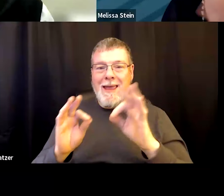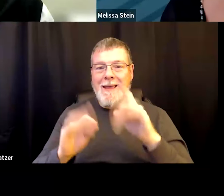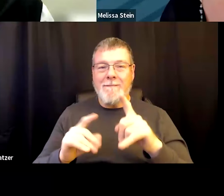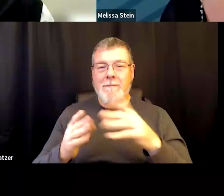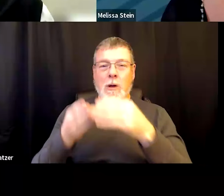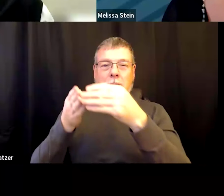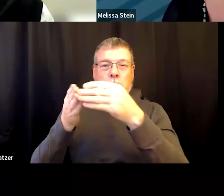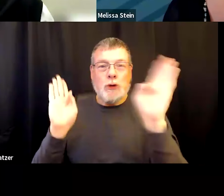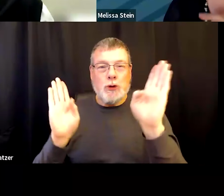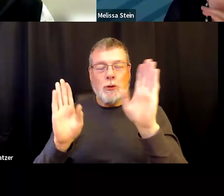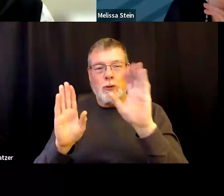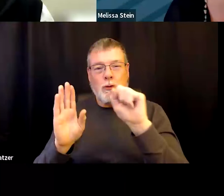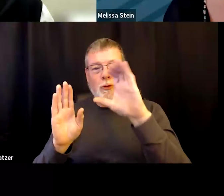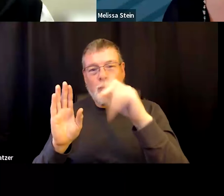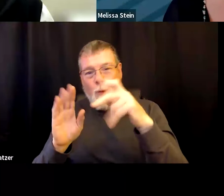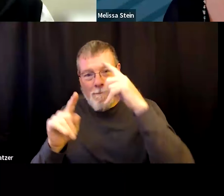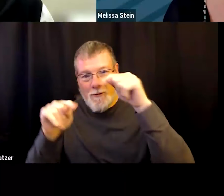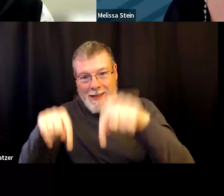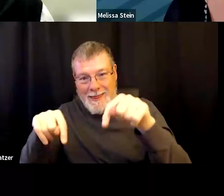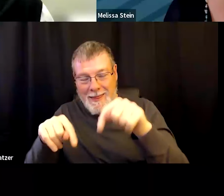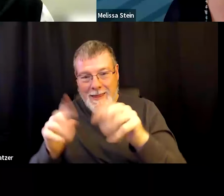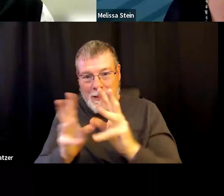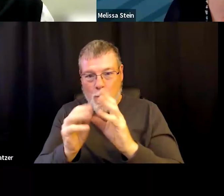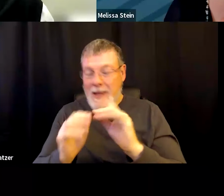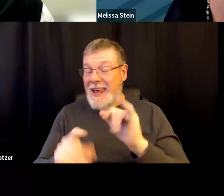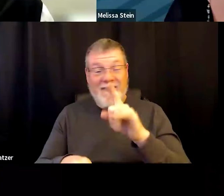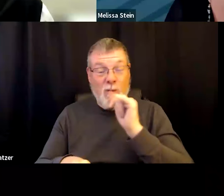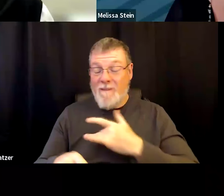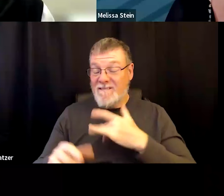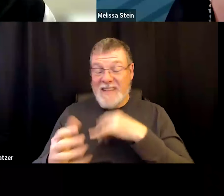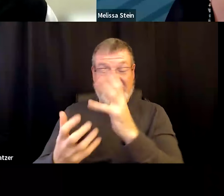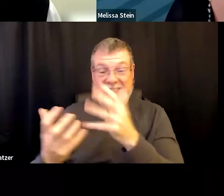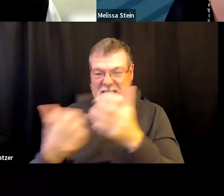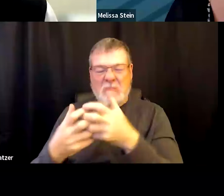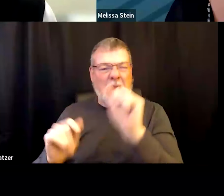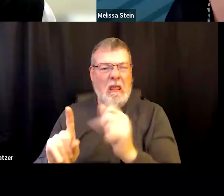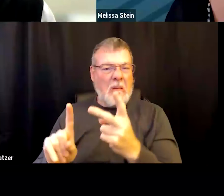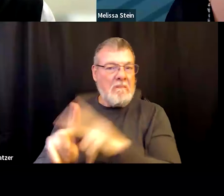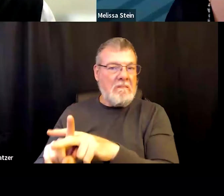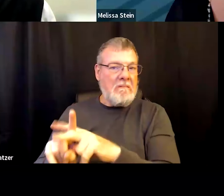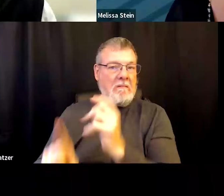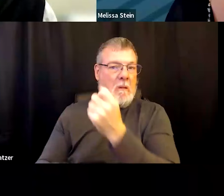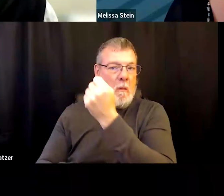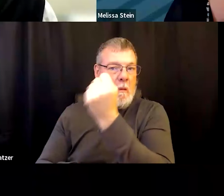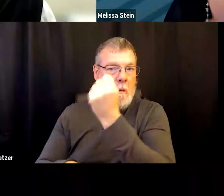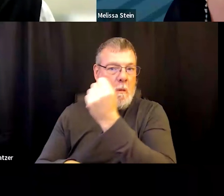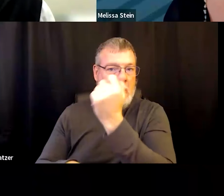of this webinar, so if you don't feel like this is a good fit, then we can table this conversation for another event.